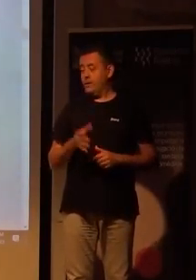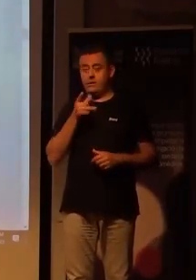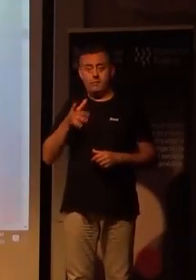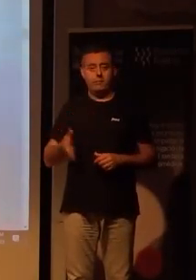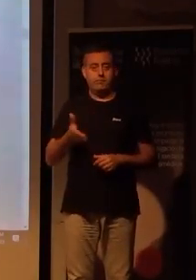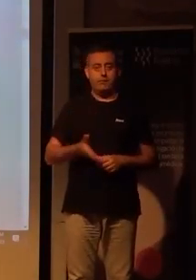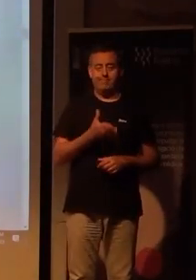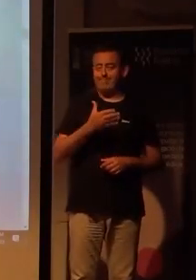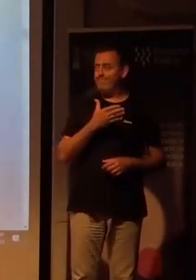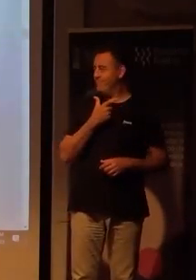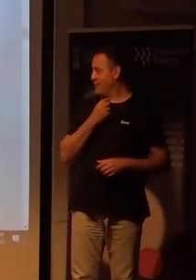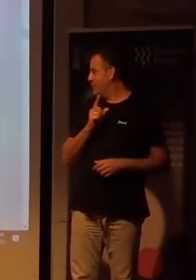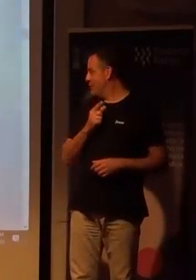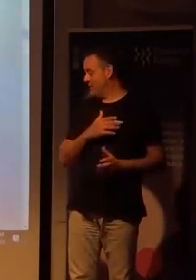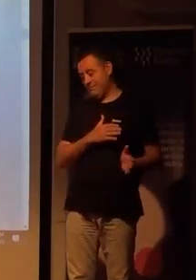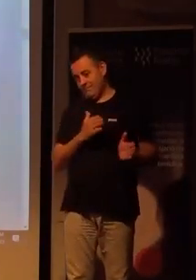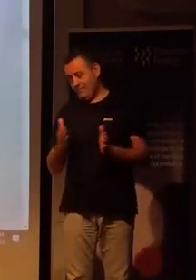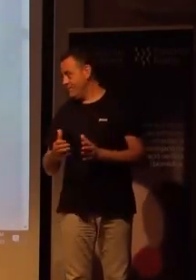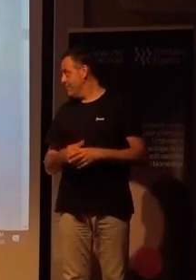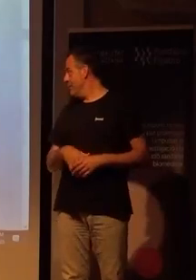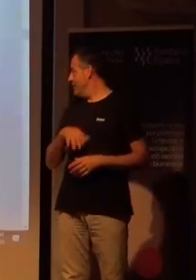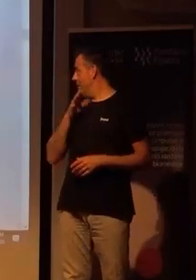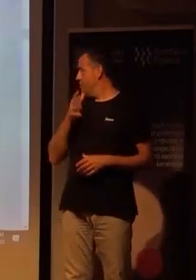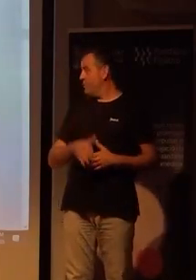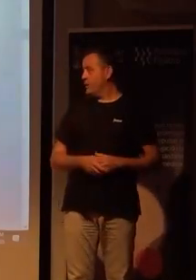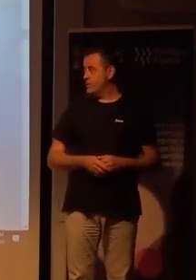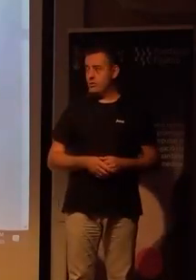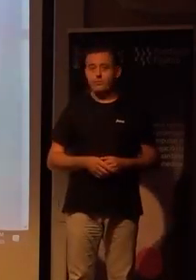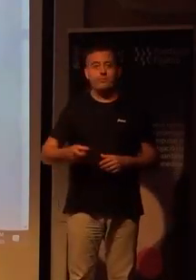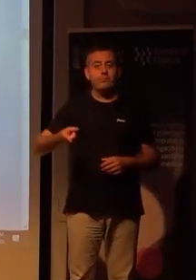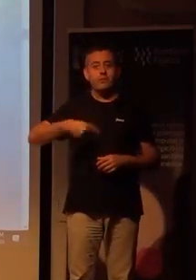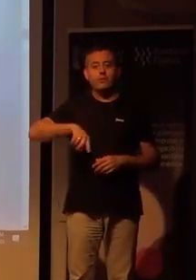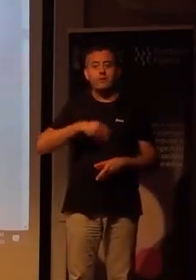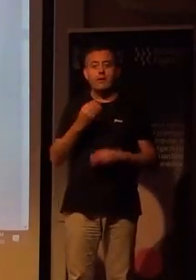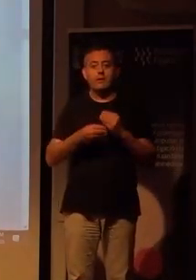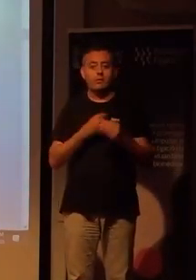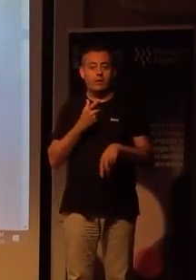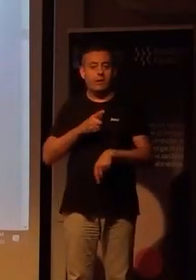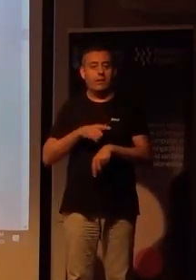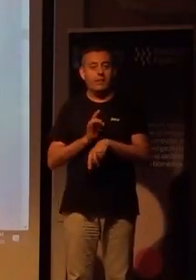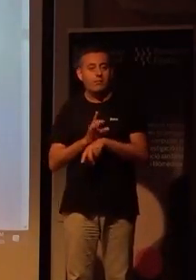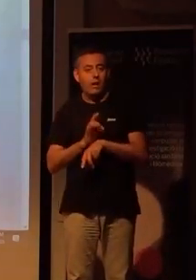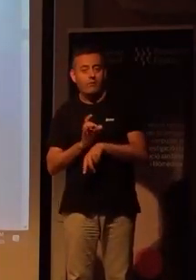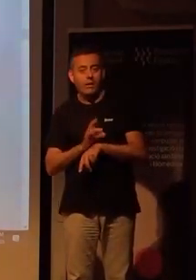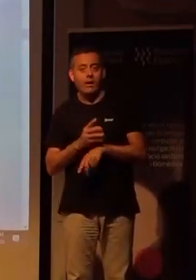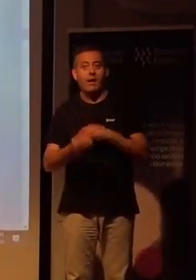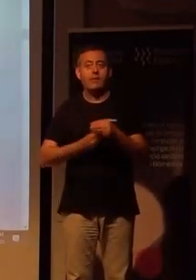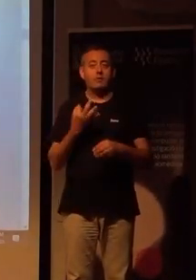and when we are not doing this in our free time we like